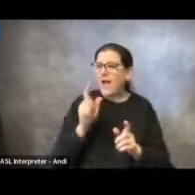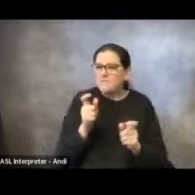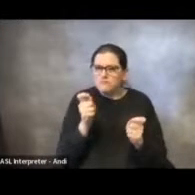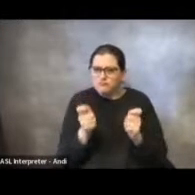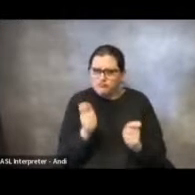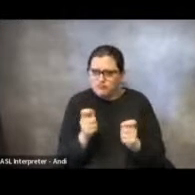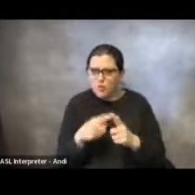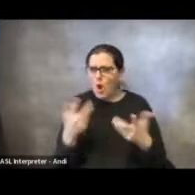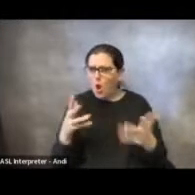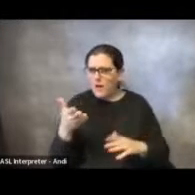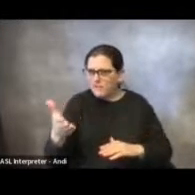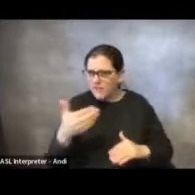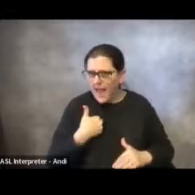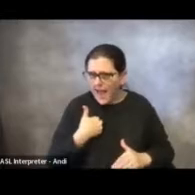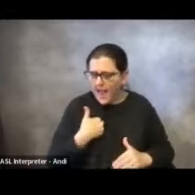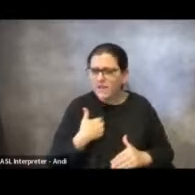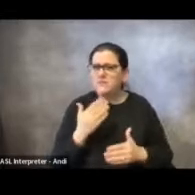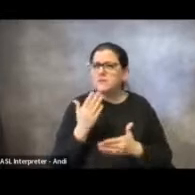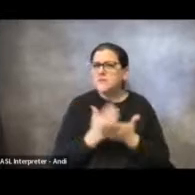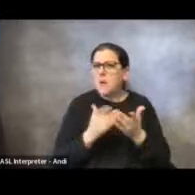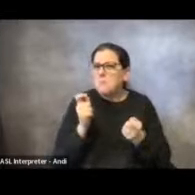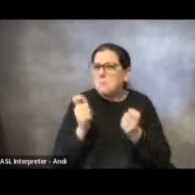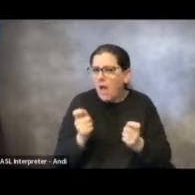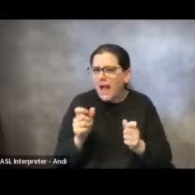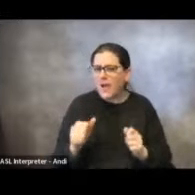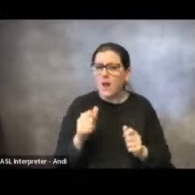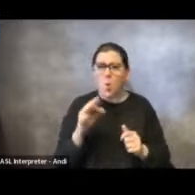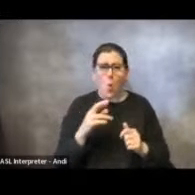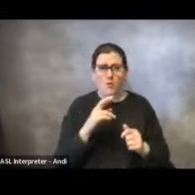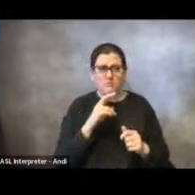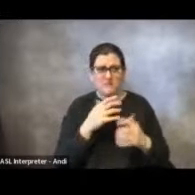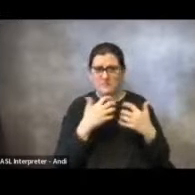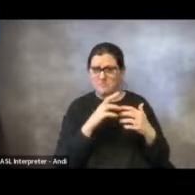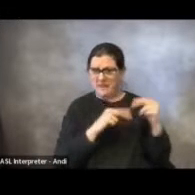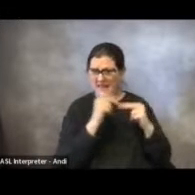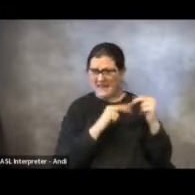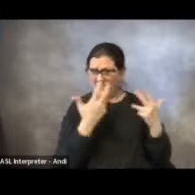programs modifying the existing facility, let's say or for the way that you're interacting with